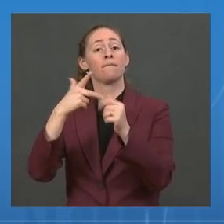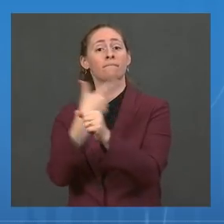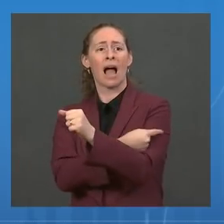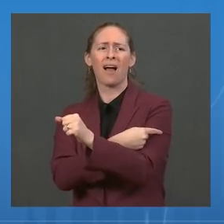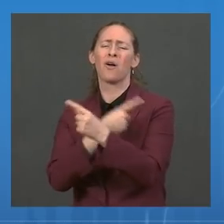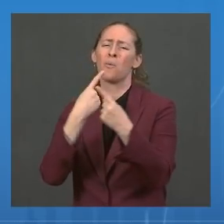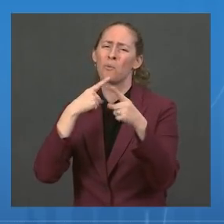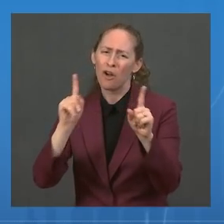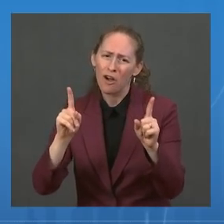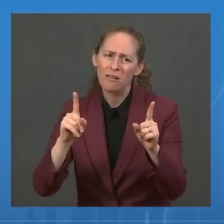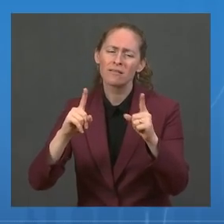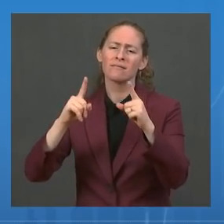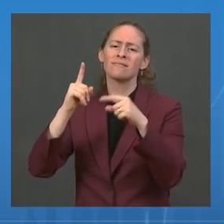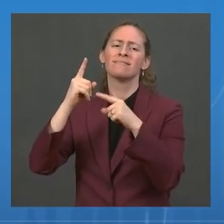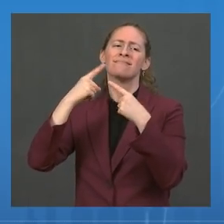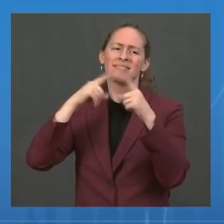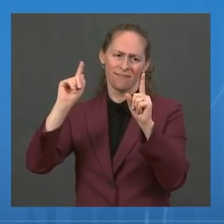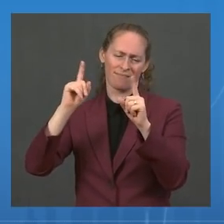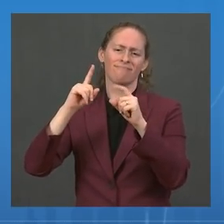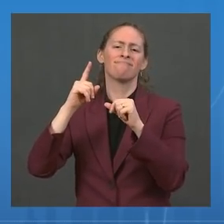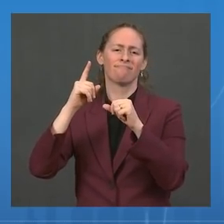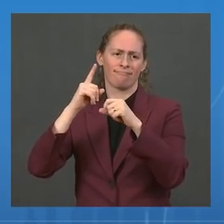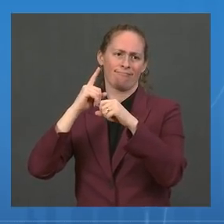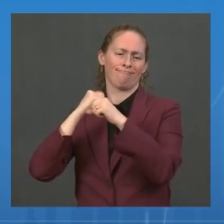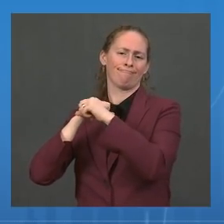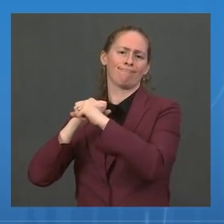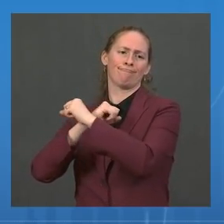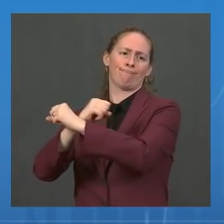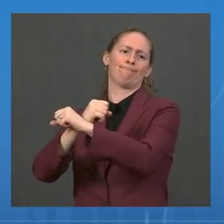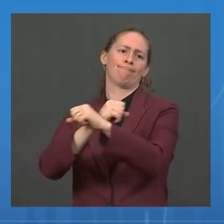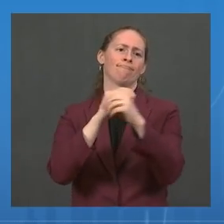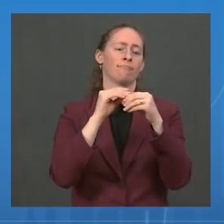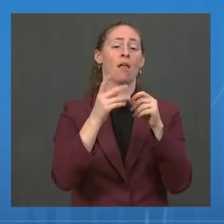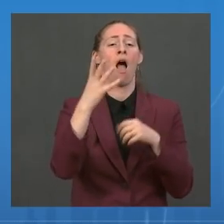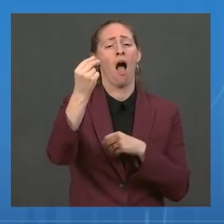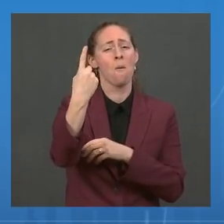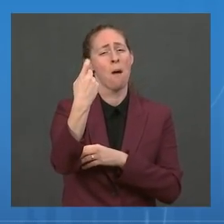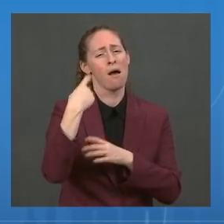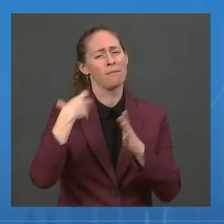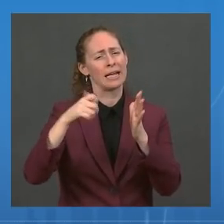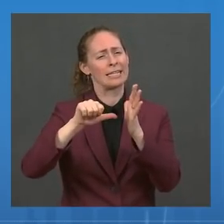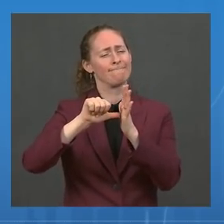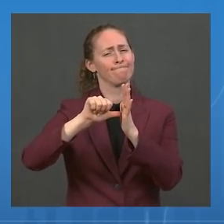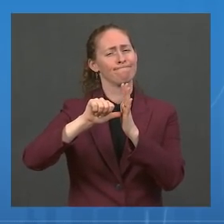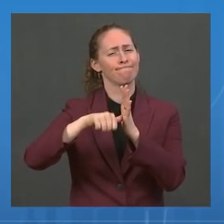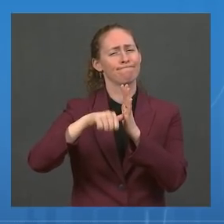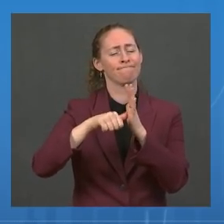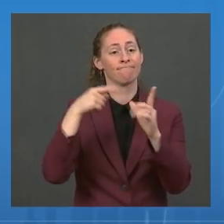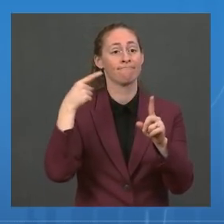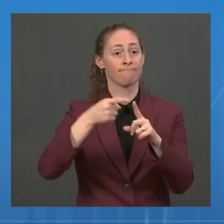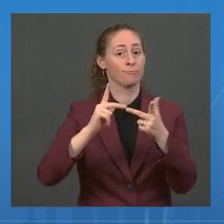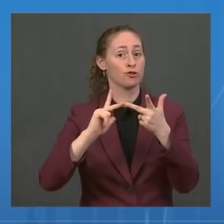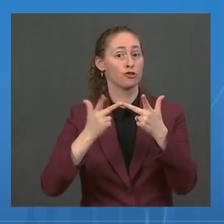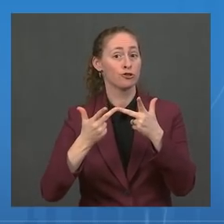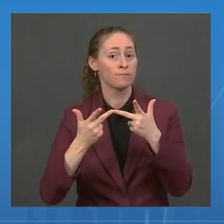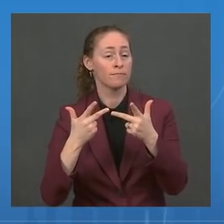and they do dramatically reduce your risk. One last thing I'll just mention here is around boosters. You know, we -- given how effective vaccines have been,